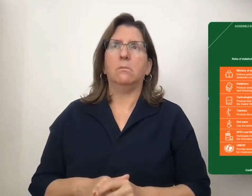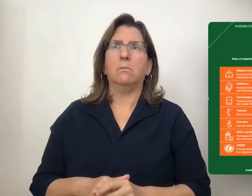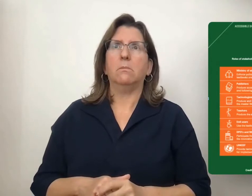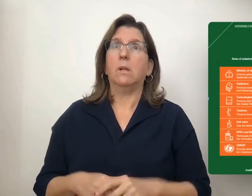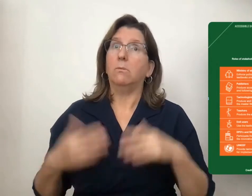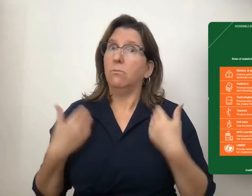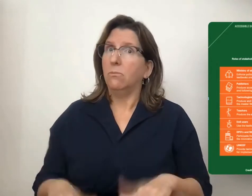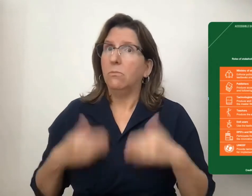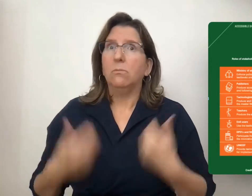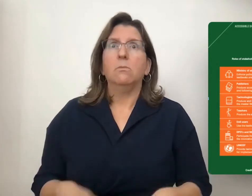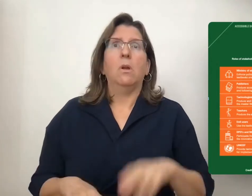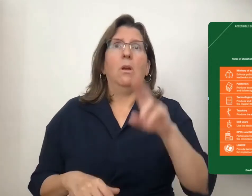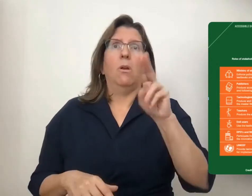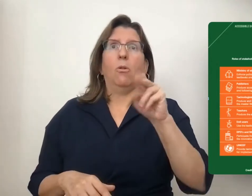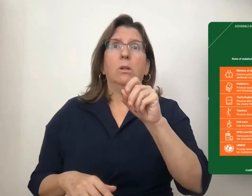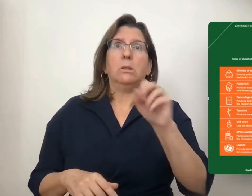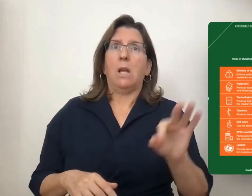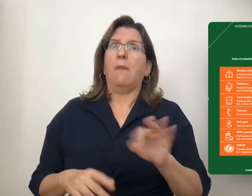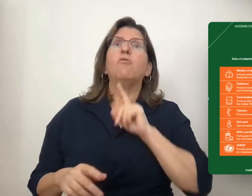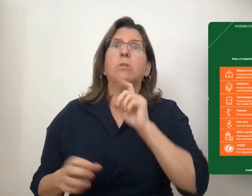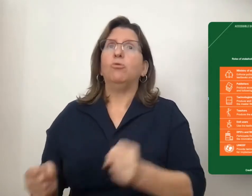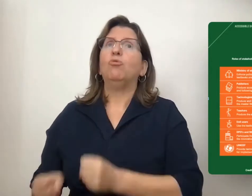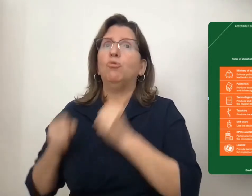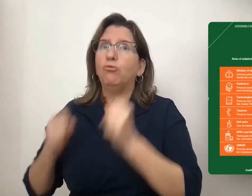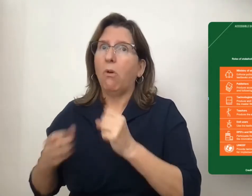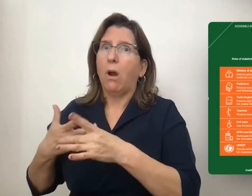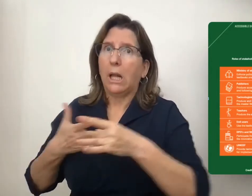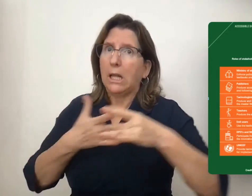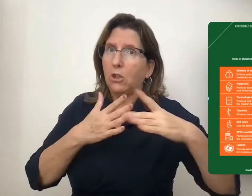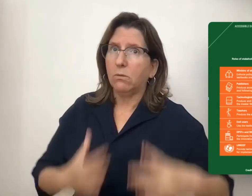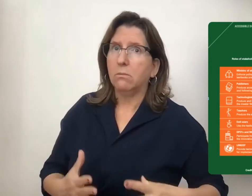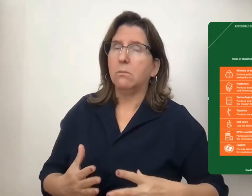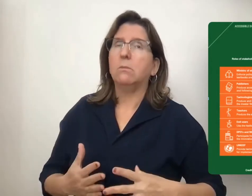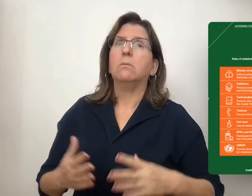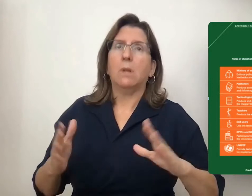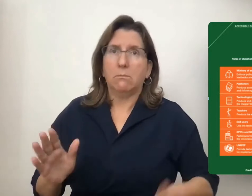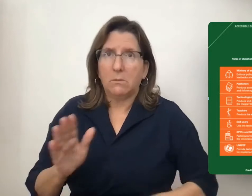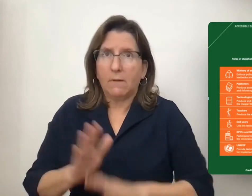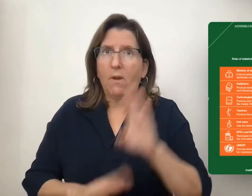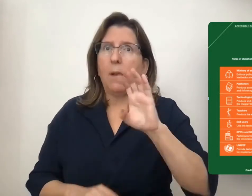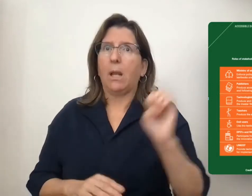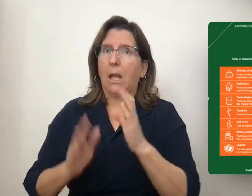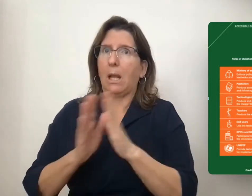UNICEF has been a strong supporter and key leader